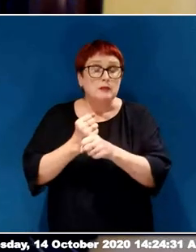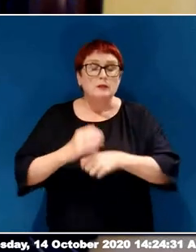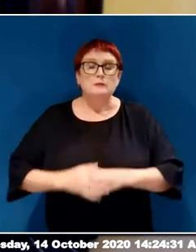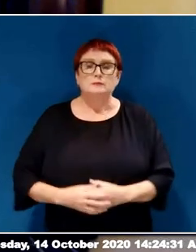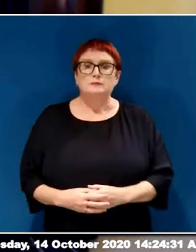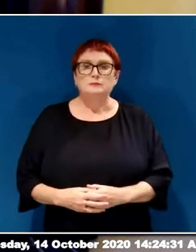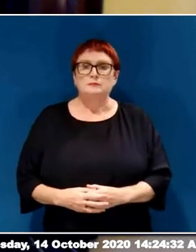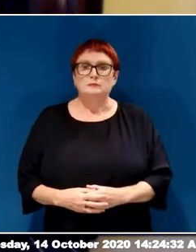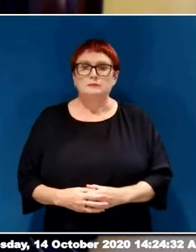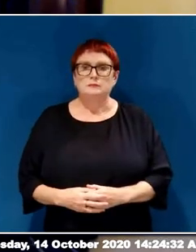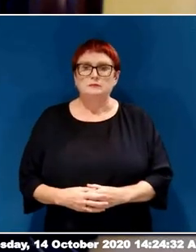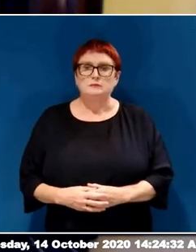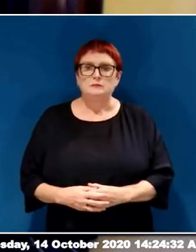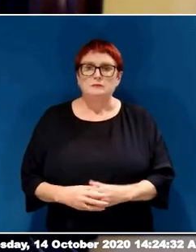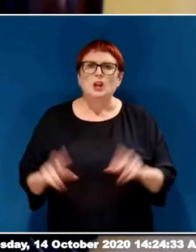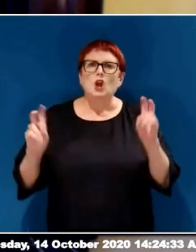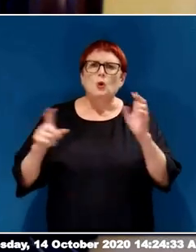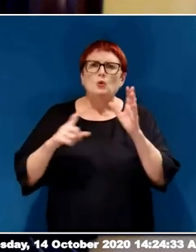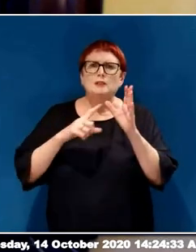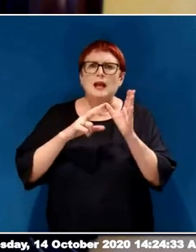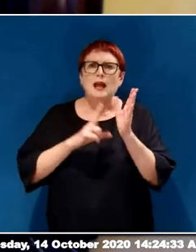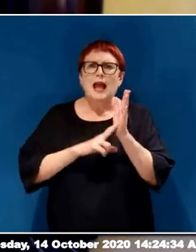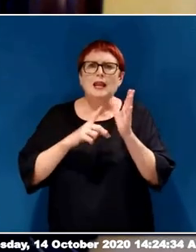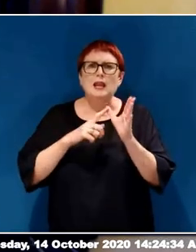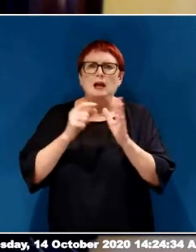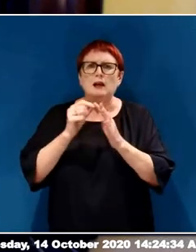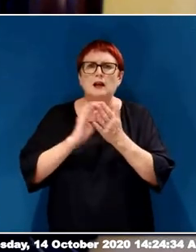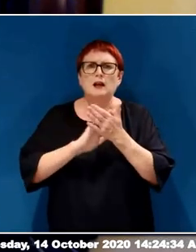training, which makes sure teachers are equipped request the life-saving